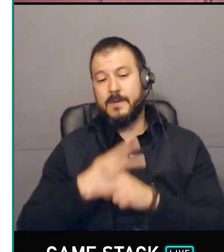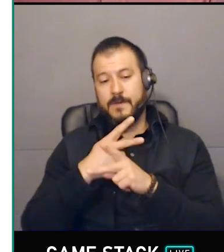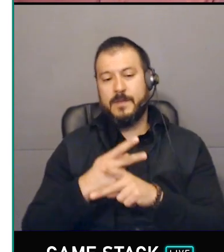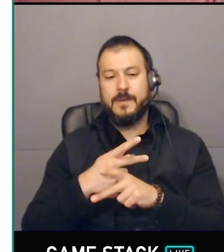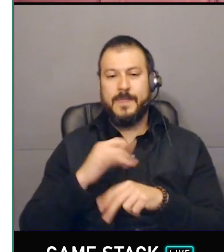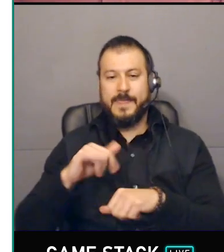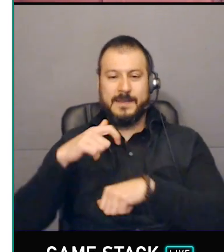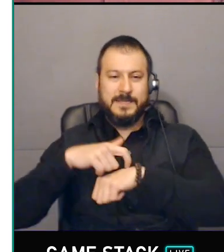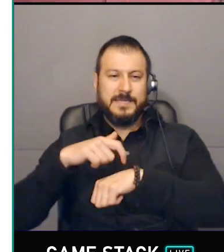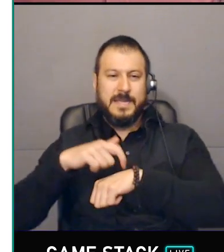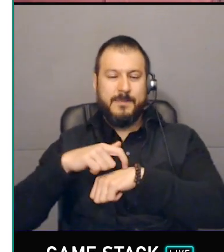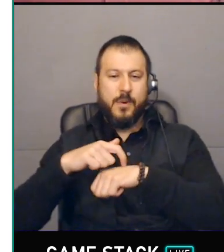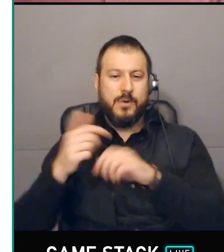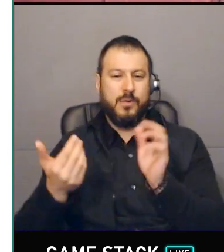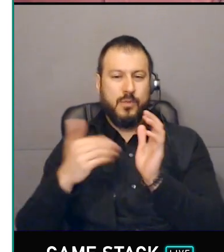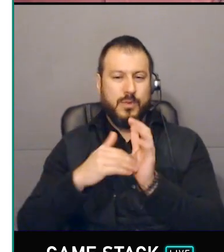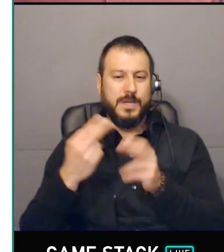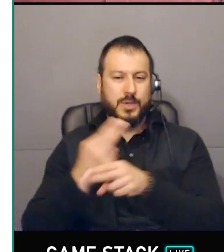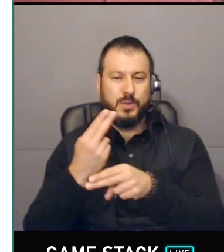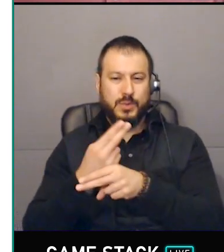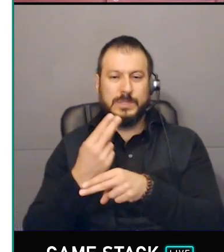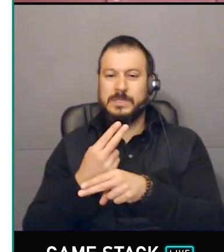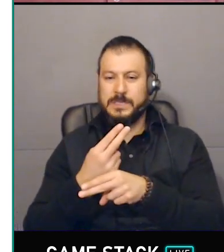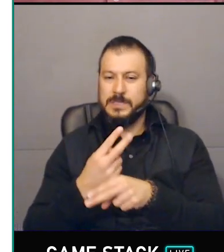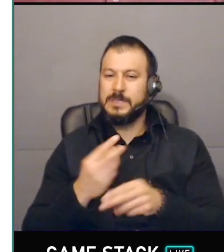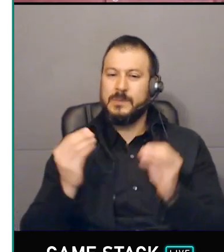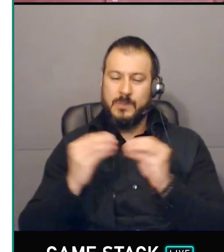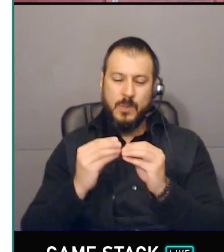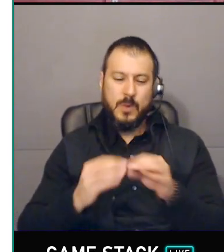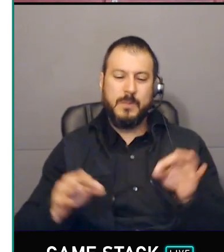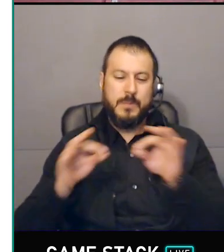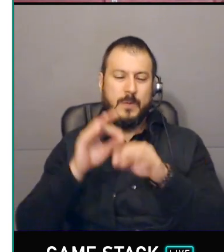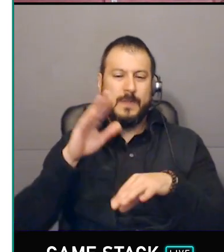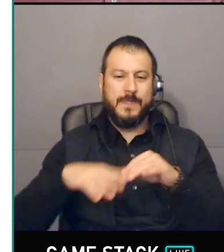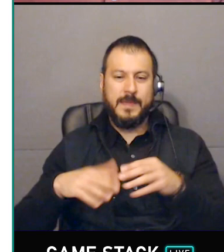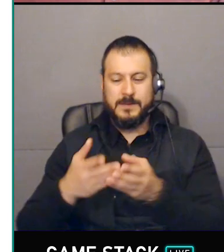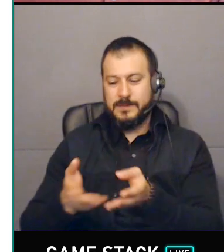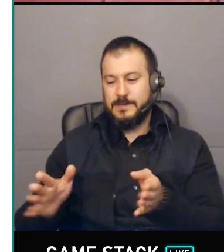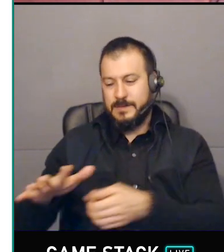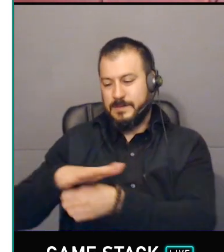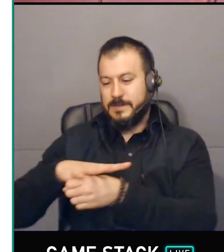though, we found out that the temporal reuse was way more important than spatial reuse.